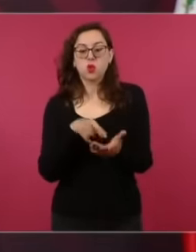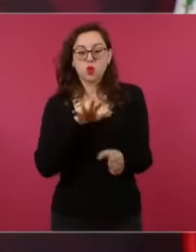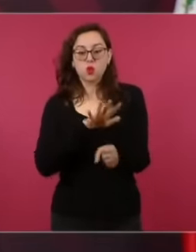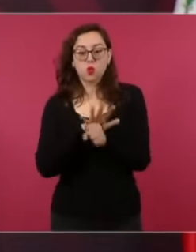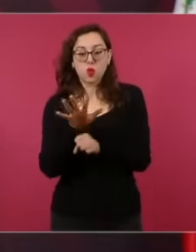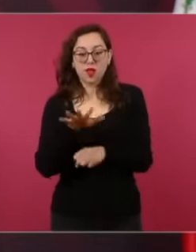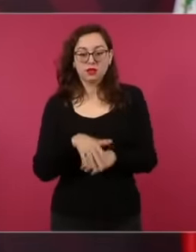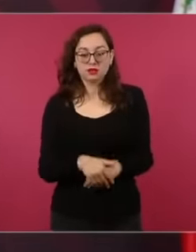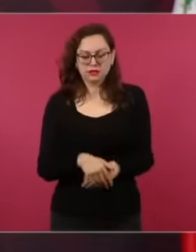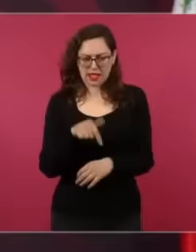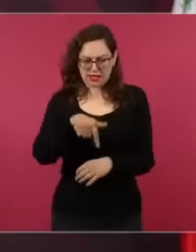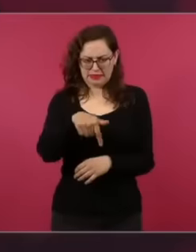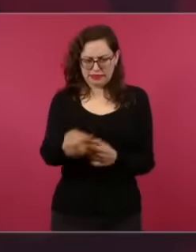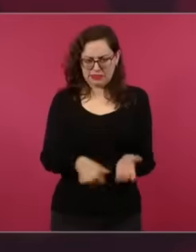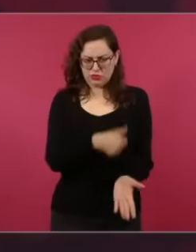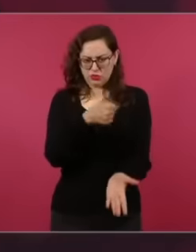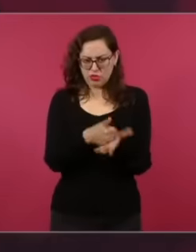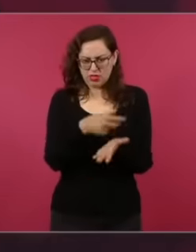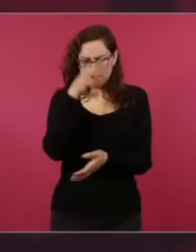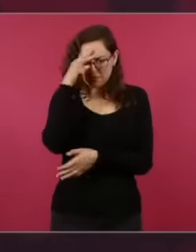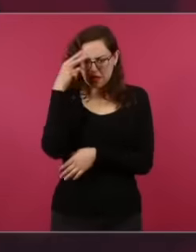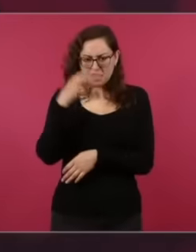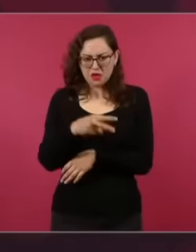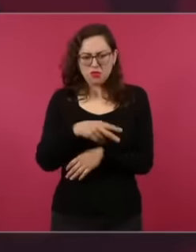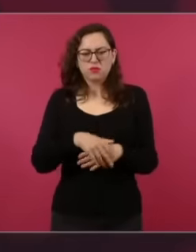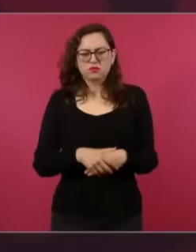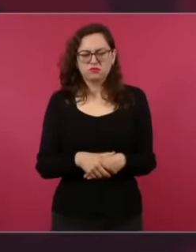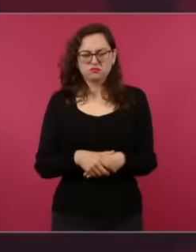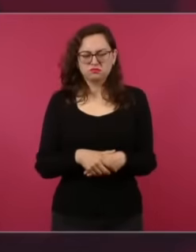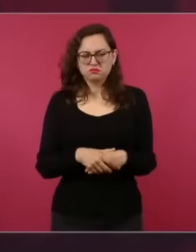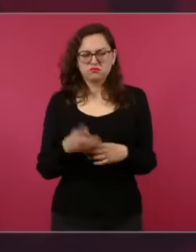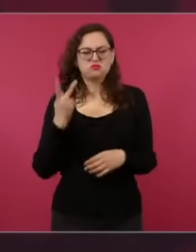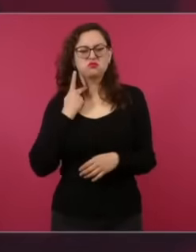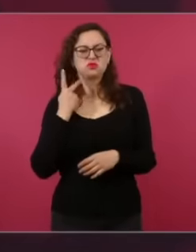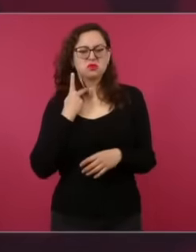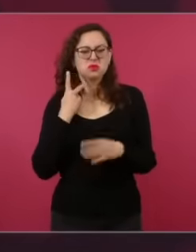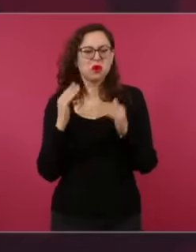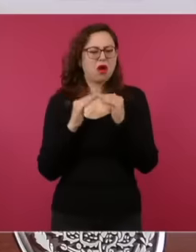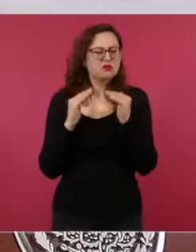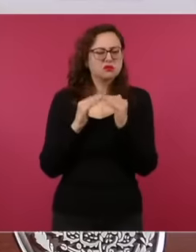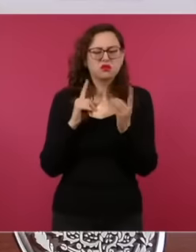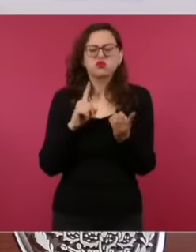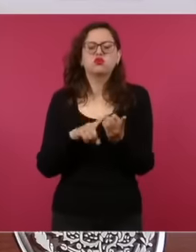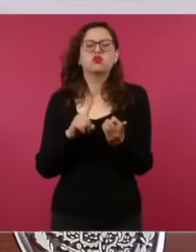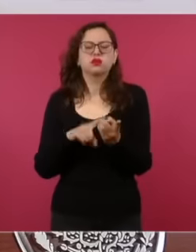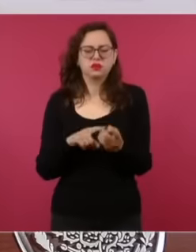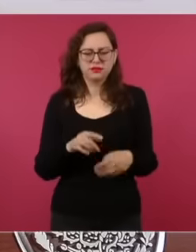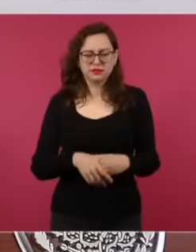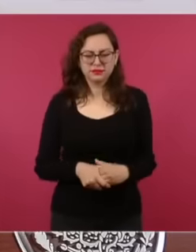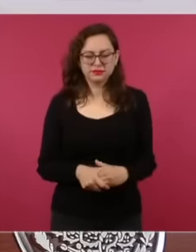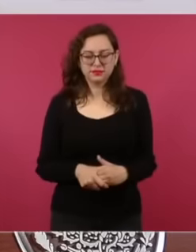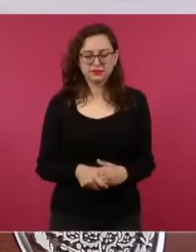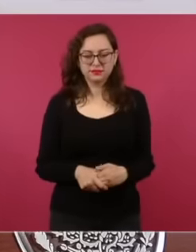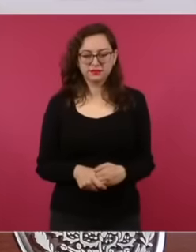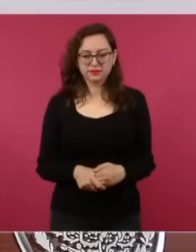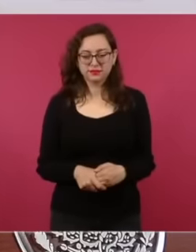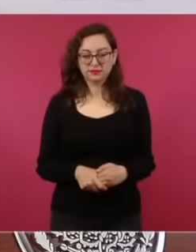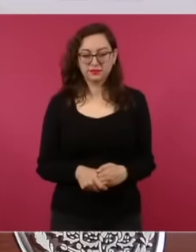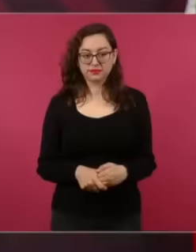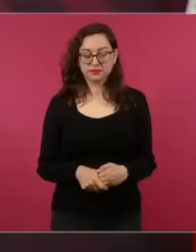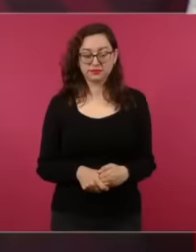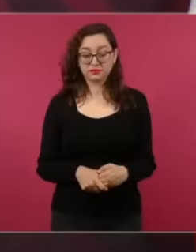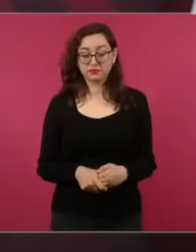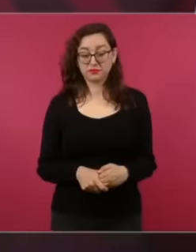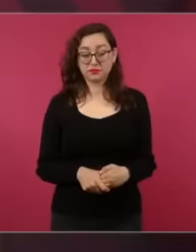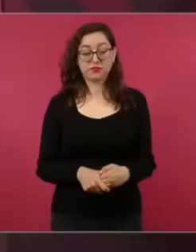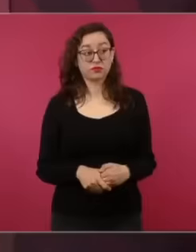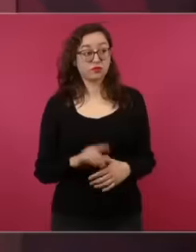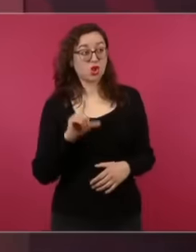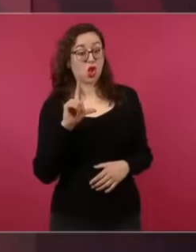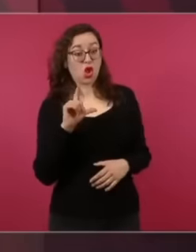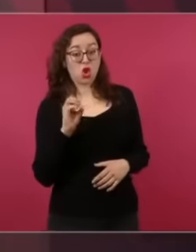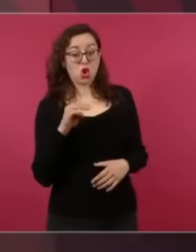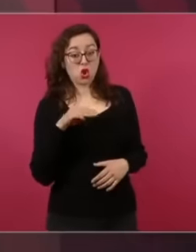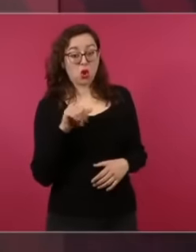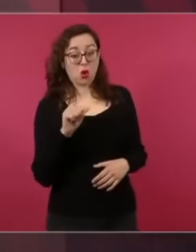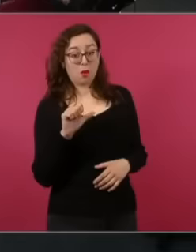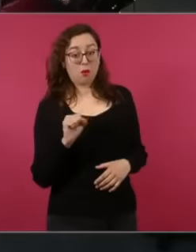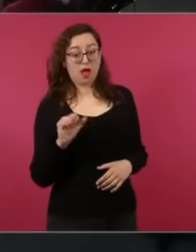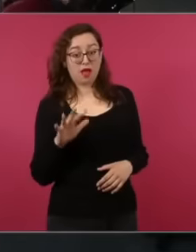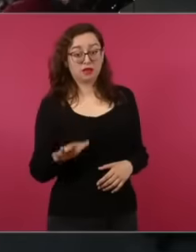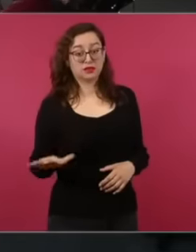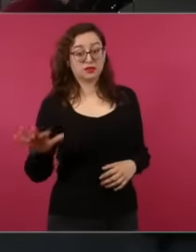Where do they live in Las Lomas yes in Polanco general